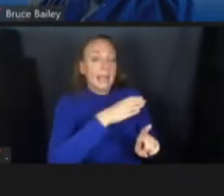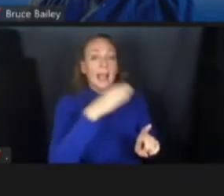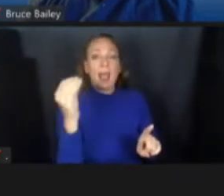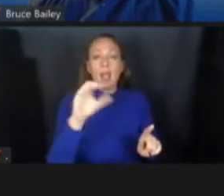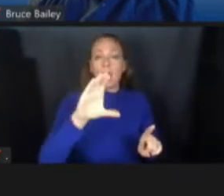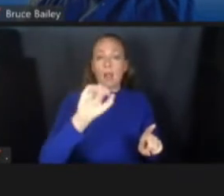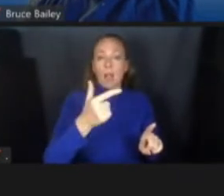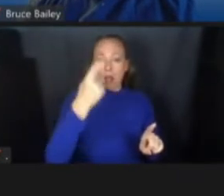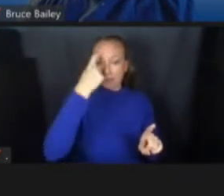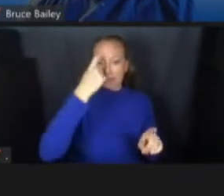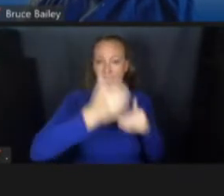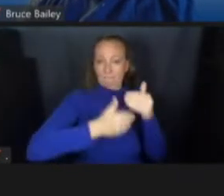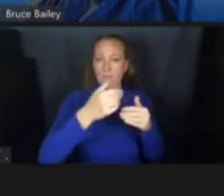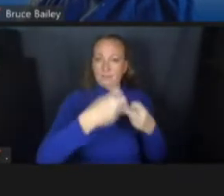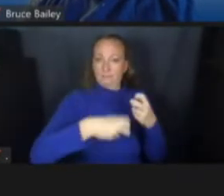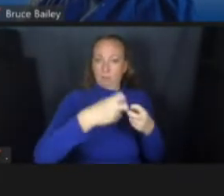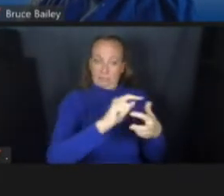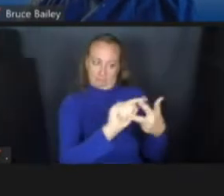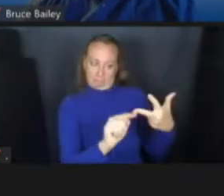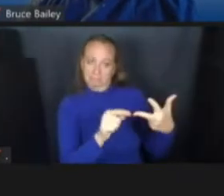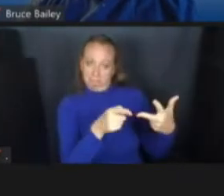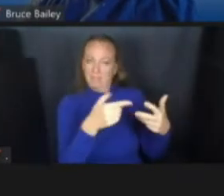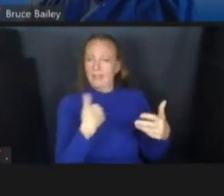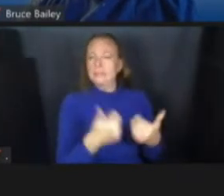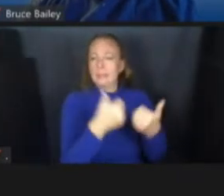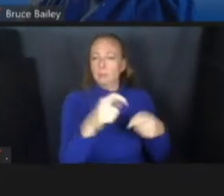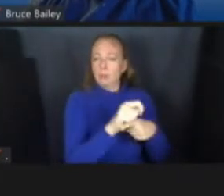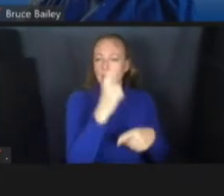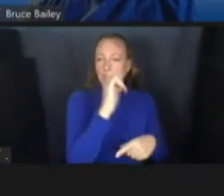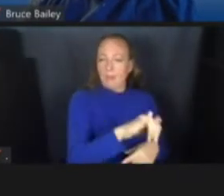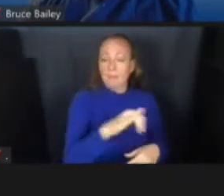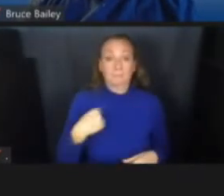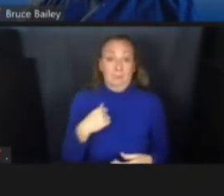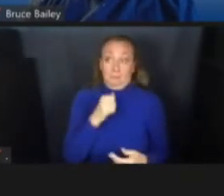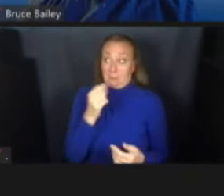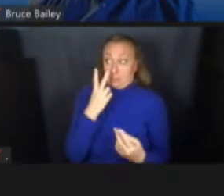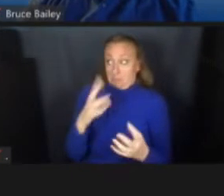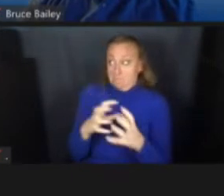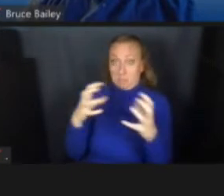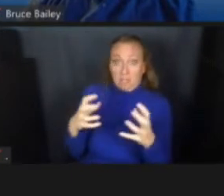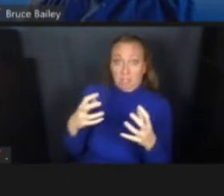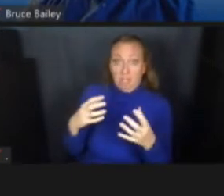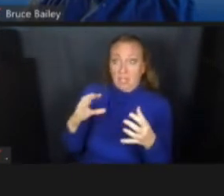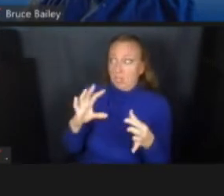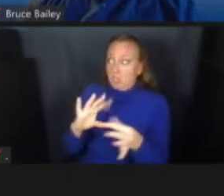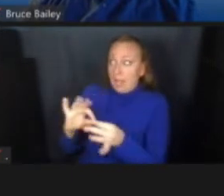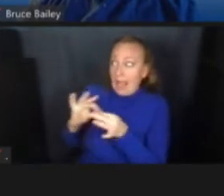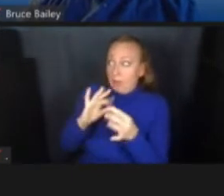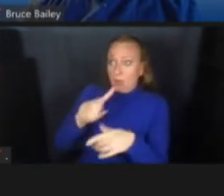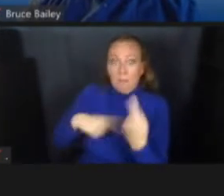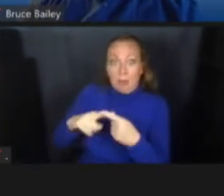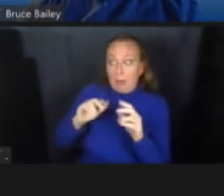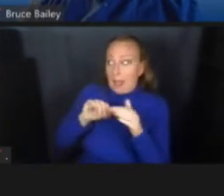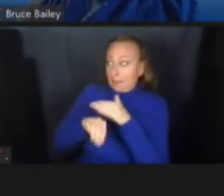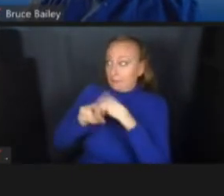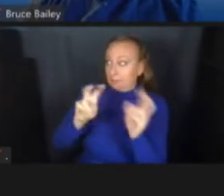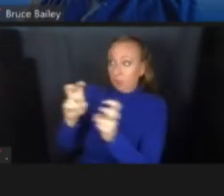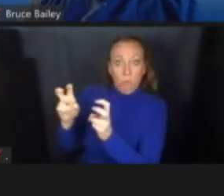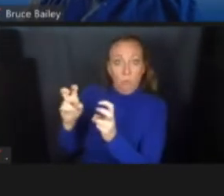Since those trainings were made available, I haven't seen much chatter of accessibility issues with Teams on our 508 listserv.